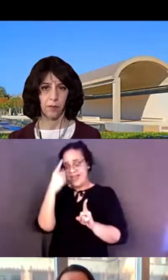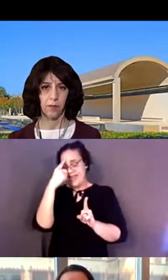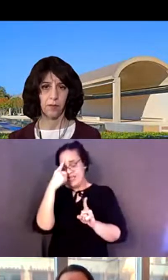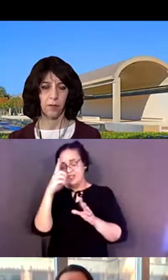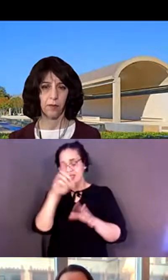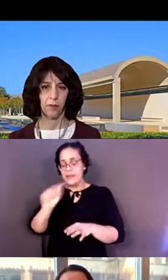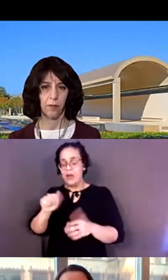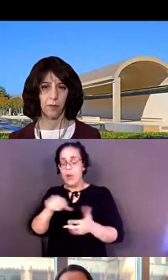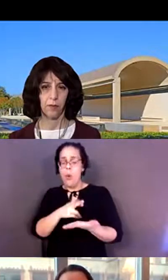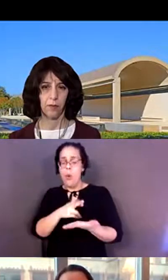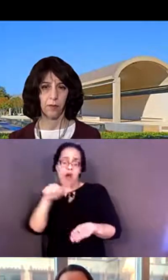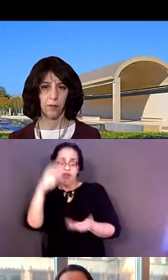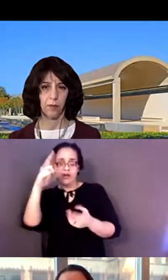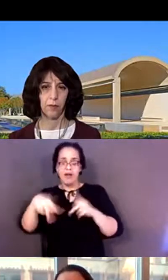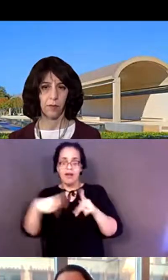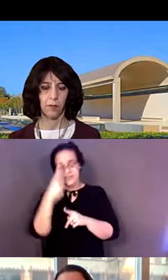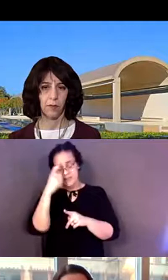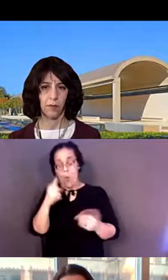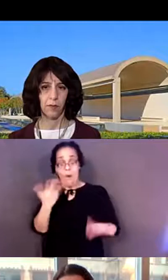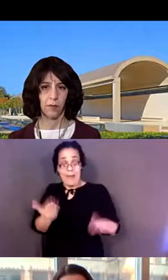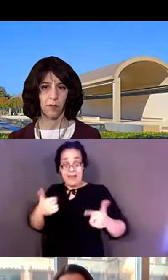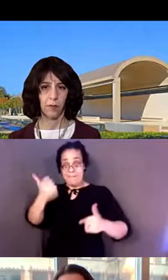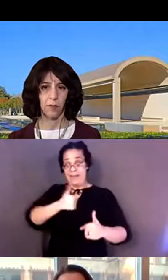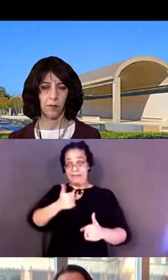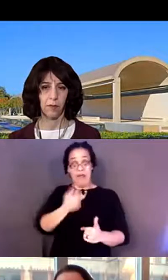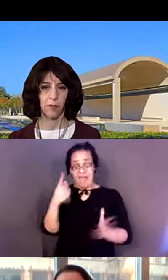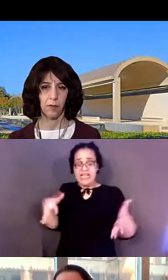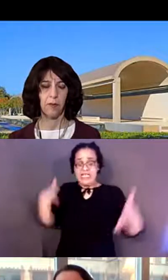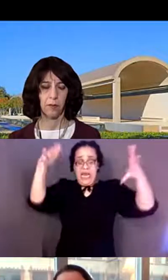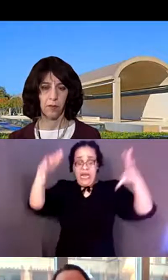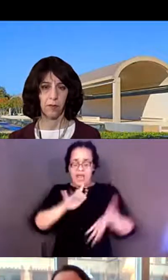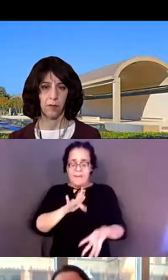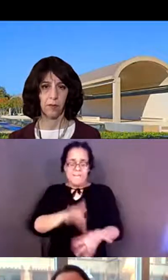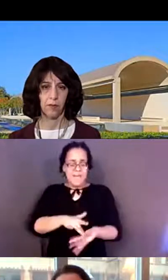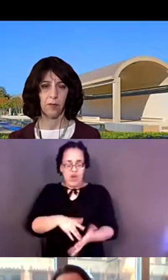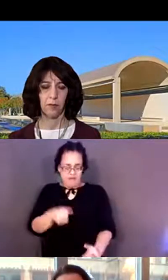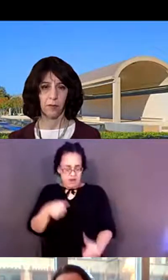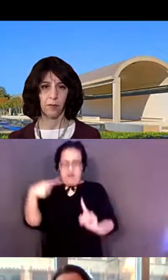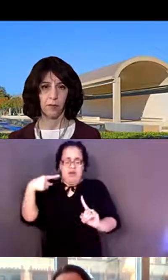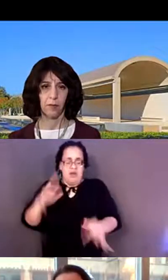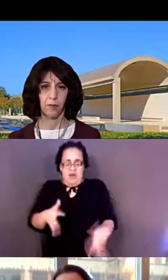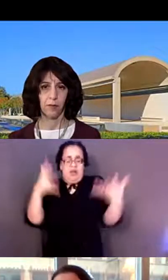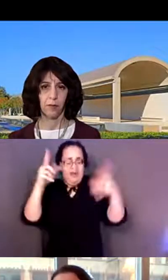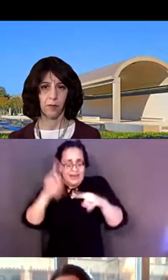me who has anxiety and so they're in the middle of an anxiety attack and they're having a hard time making a